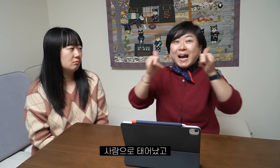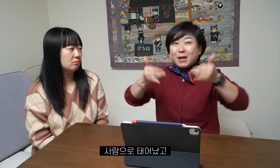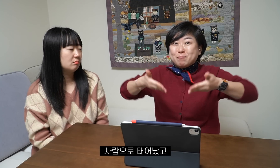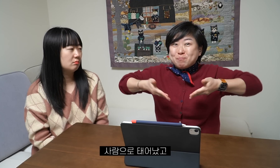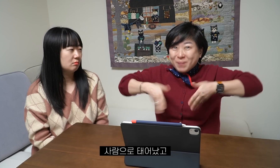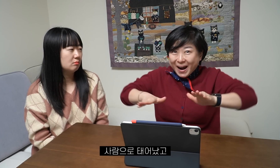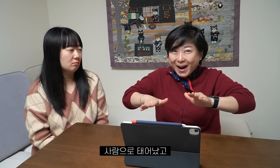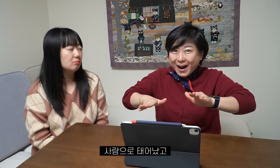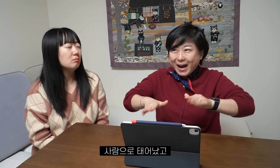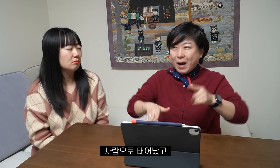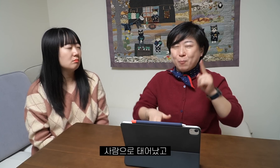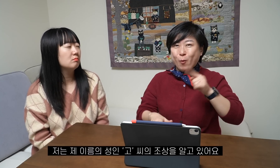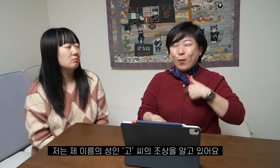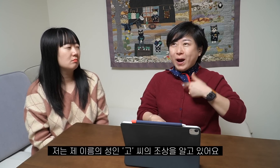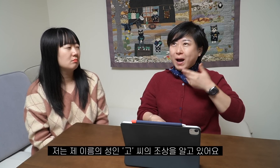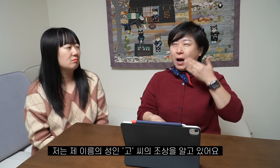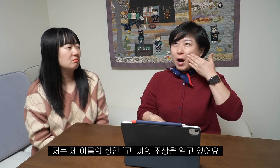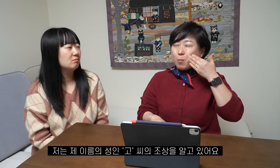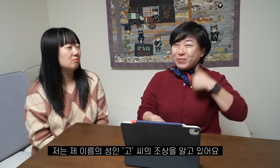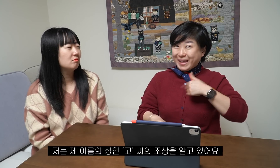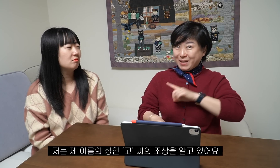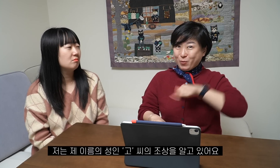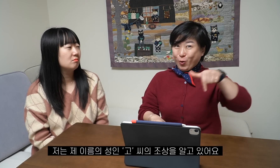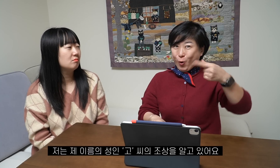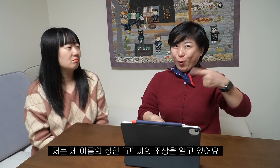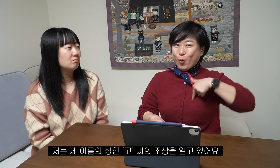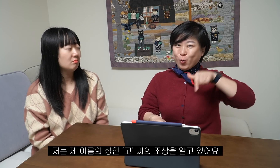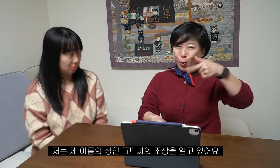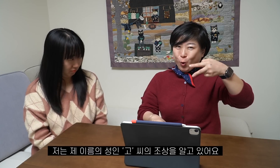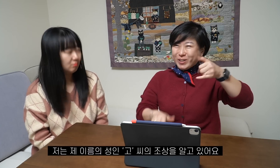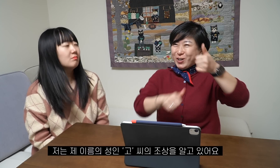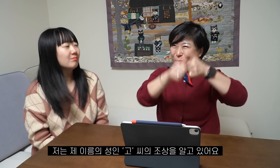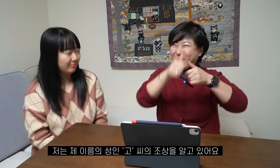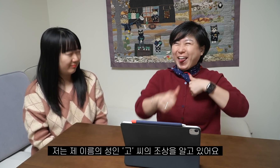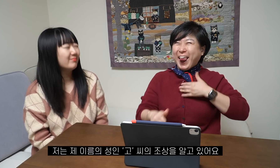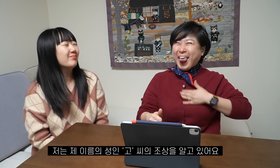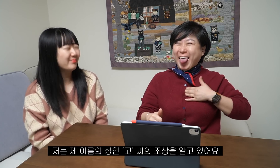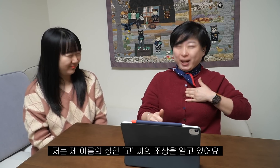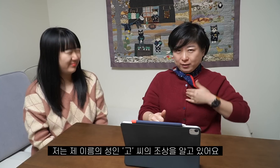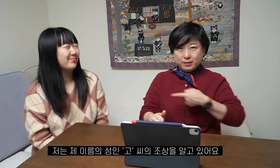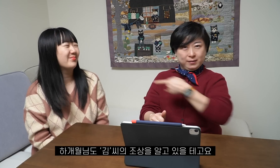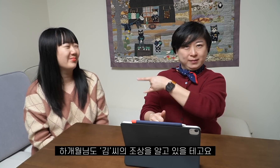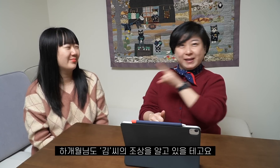I was born as a human and I know the ancestors of my name, the adult Mr. Go.